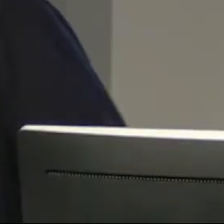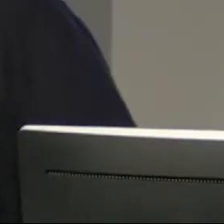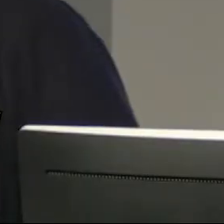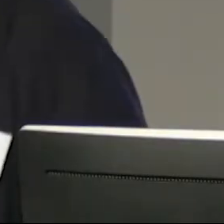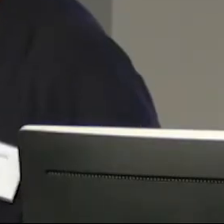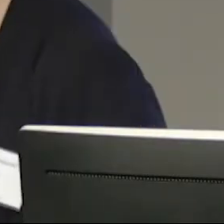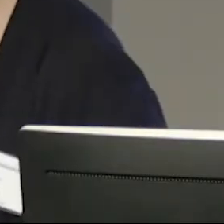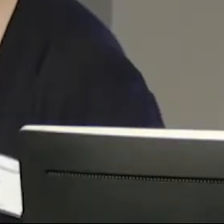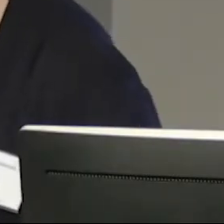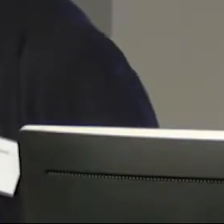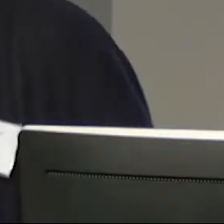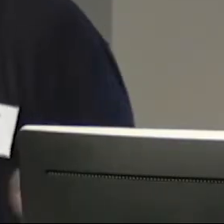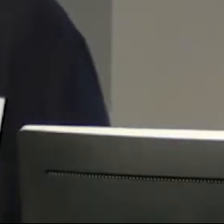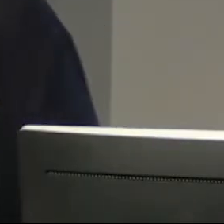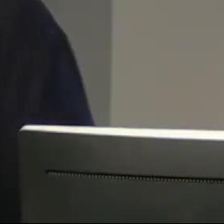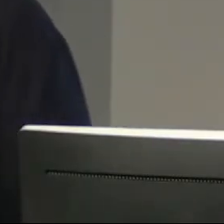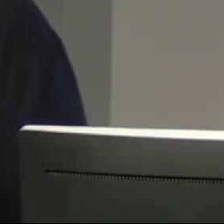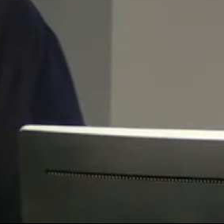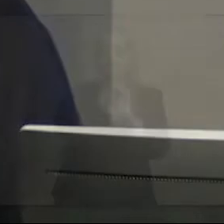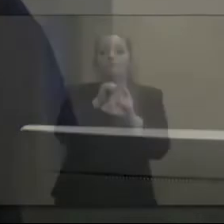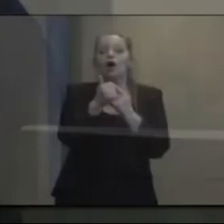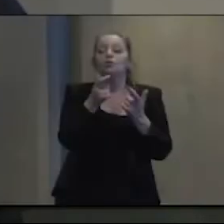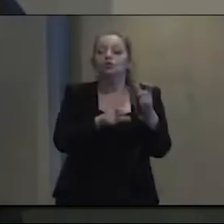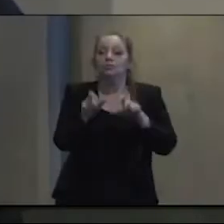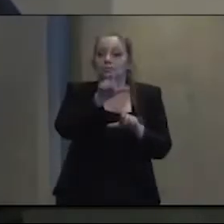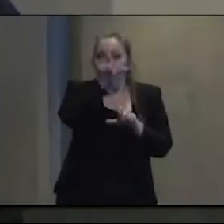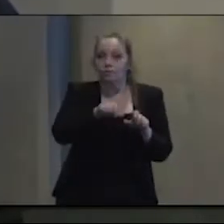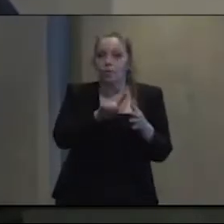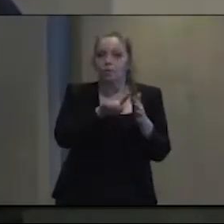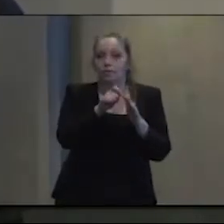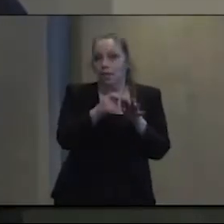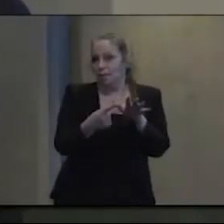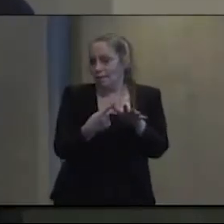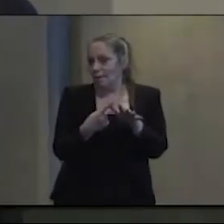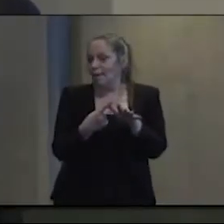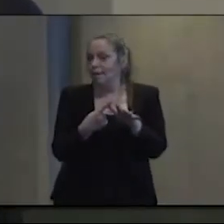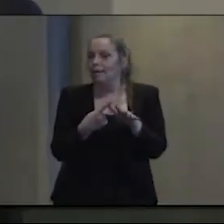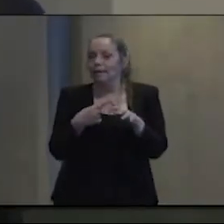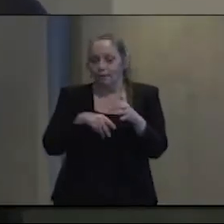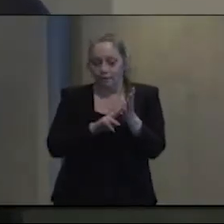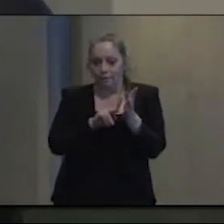Environmental Scientist of EPA Victoria and we run these seminar series on topics of interest